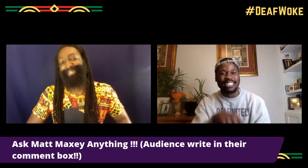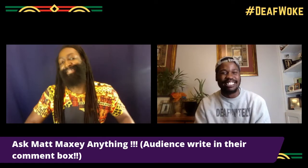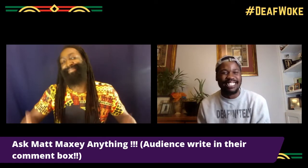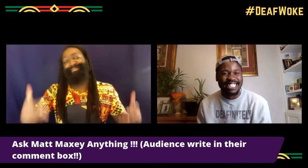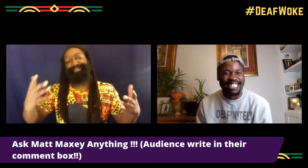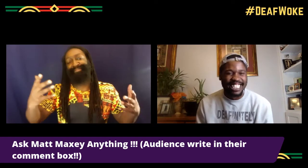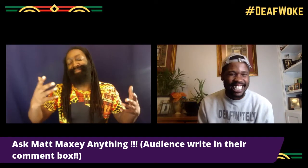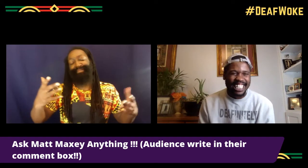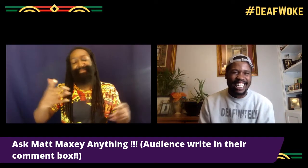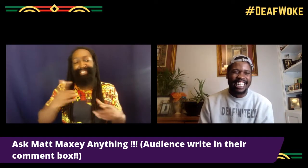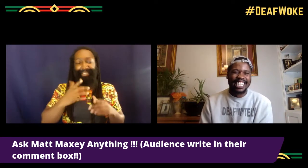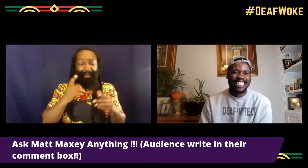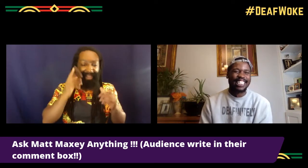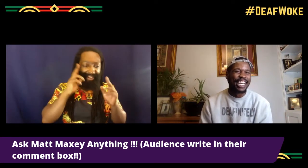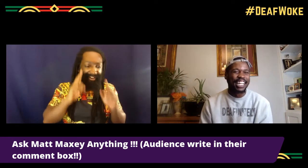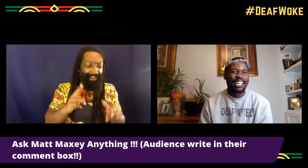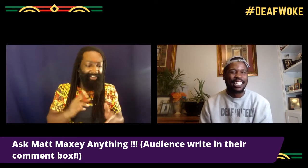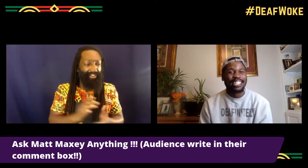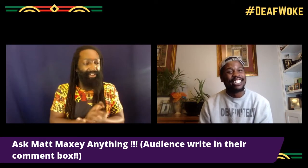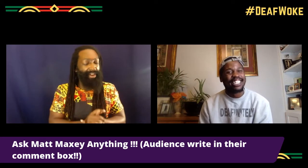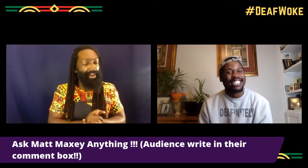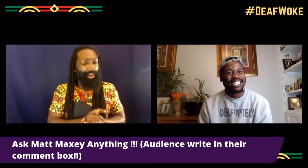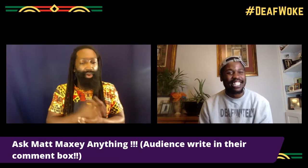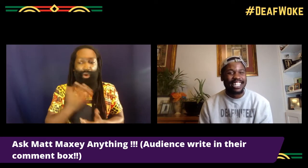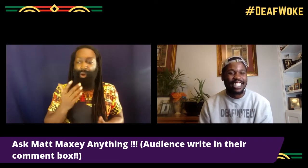Man, these questions were perfect. I love it.